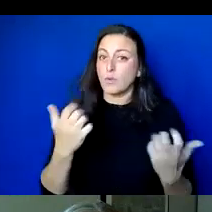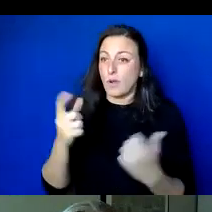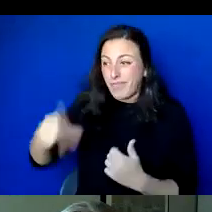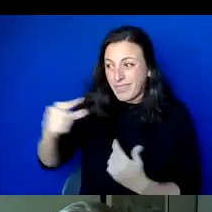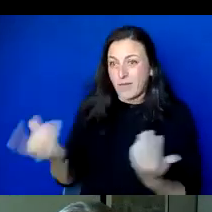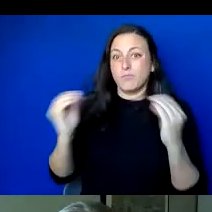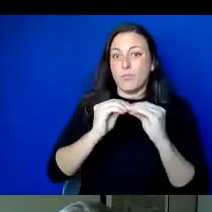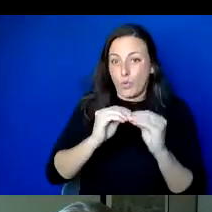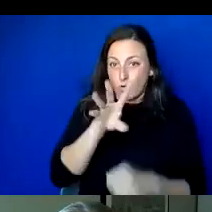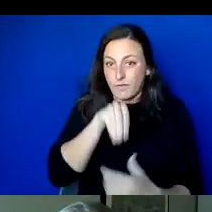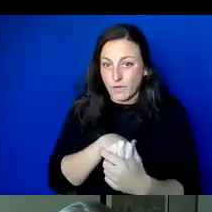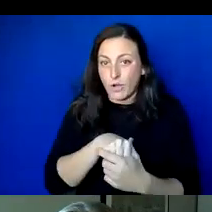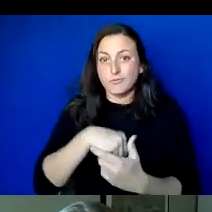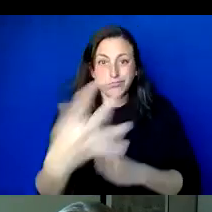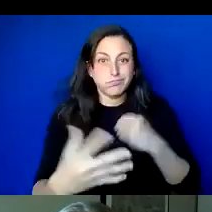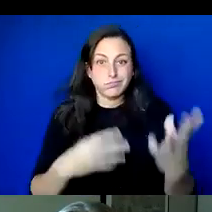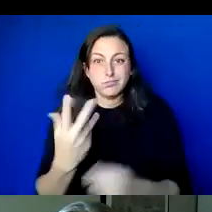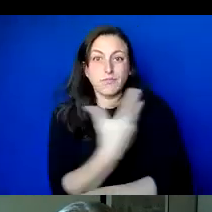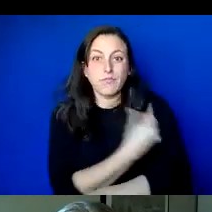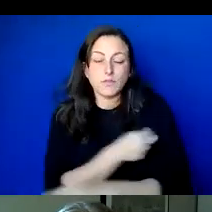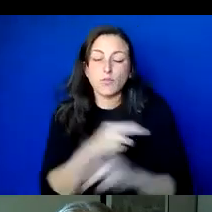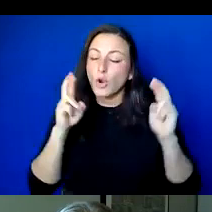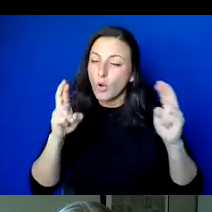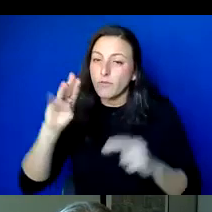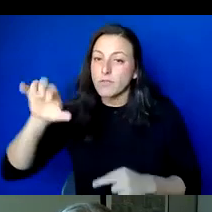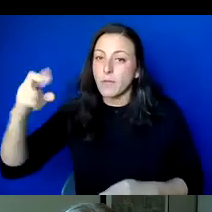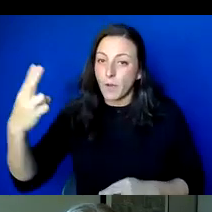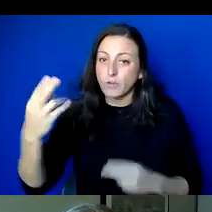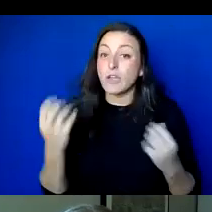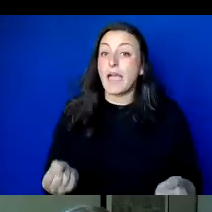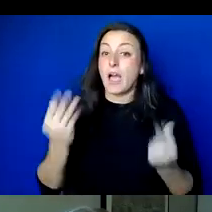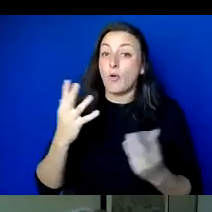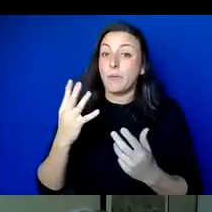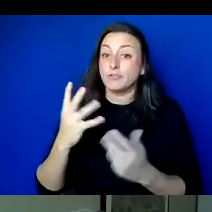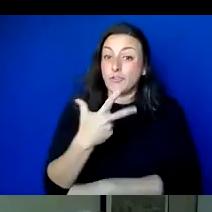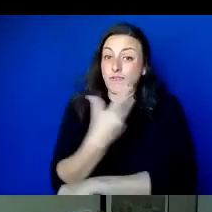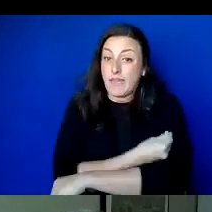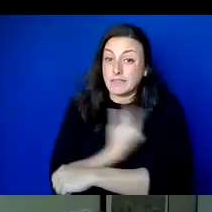March that the vaccine, the amount of vaccine, increases substantially so that we can get